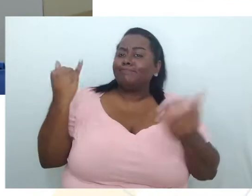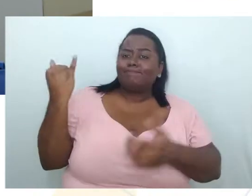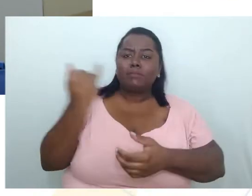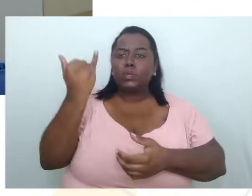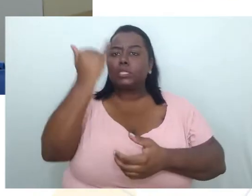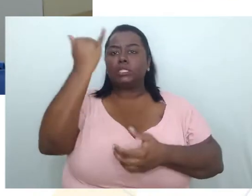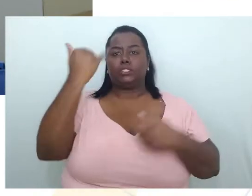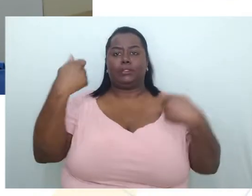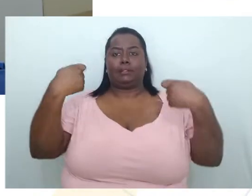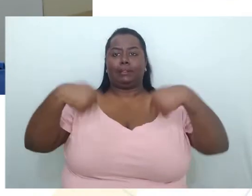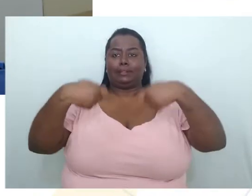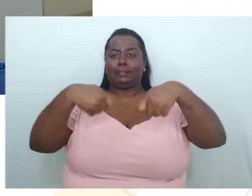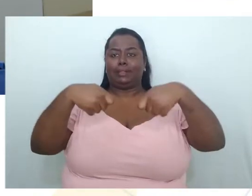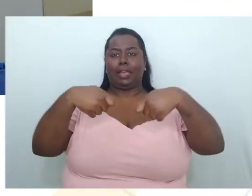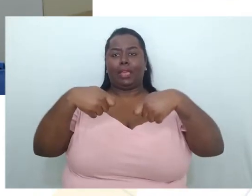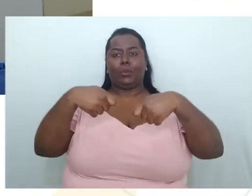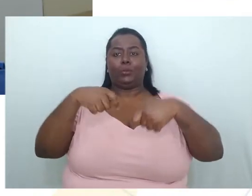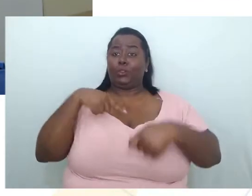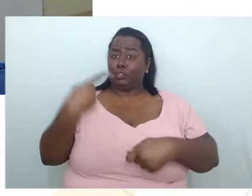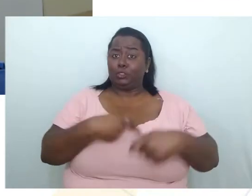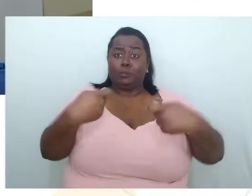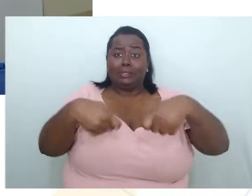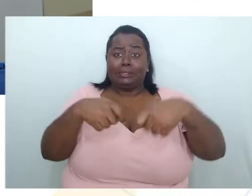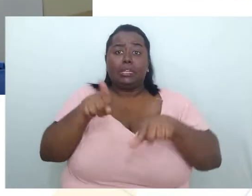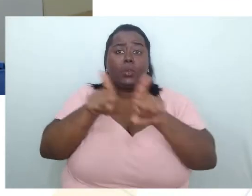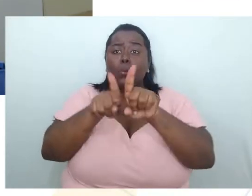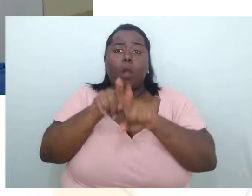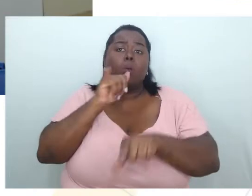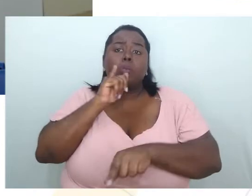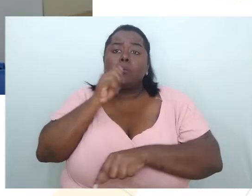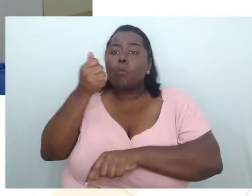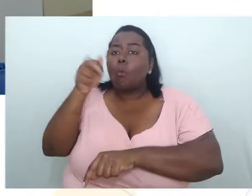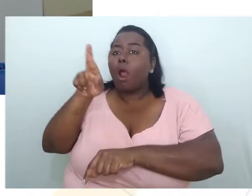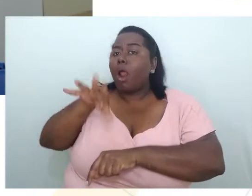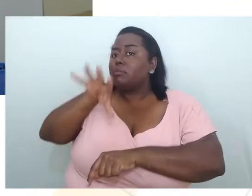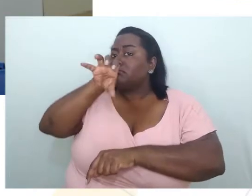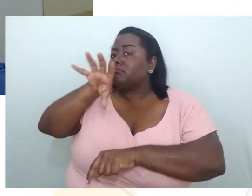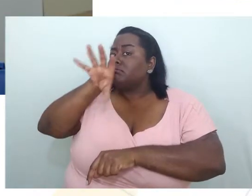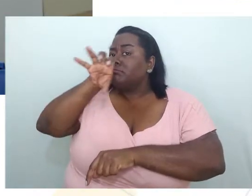you know, it's like the air we breathe, and there's a value proposition for that.